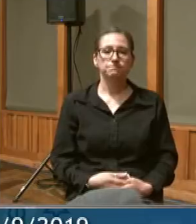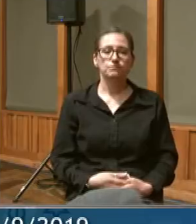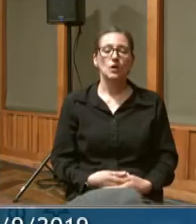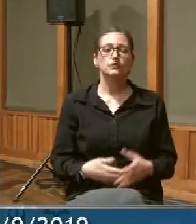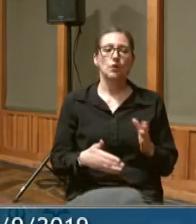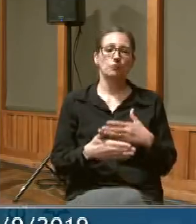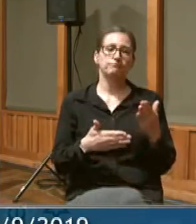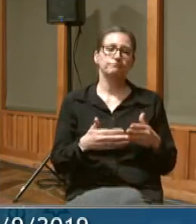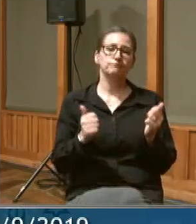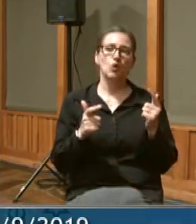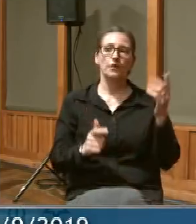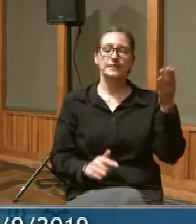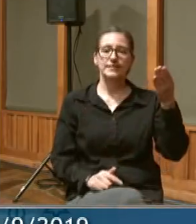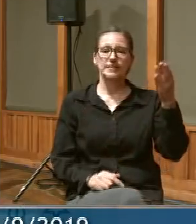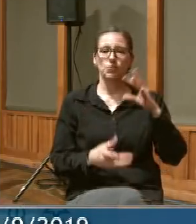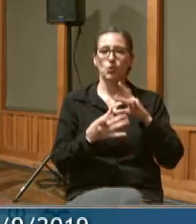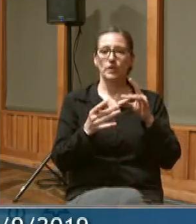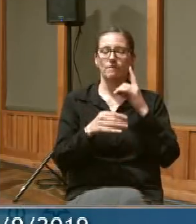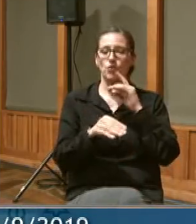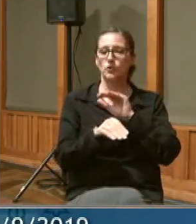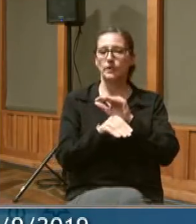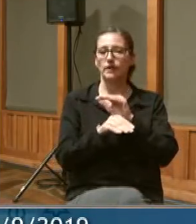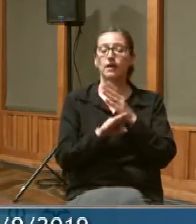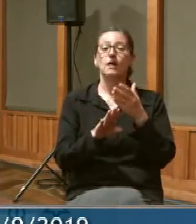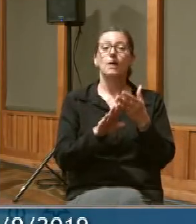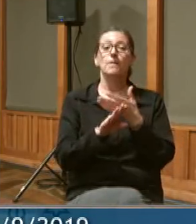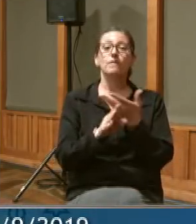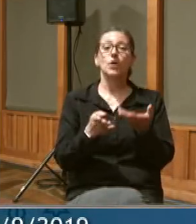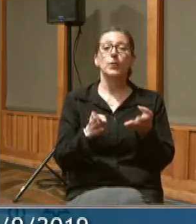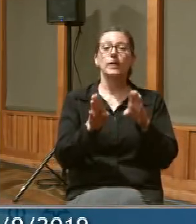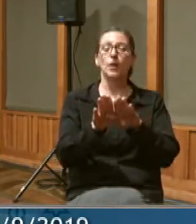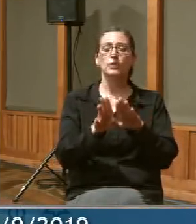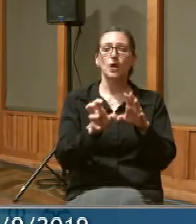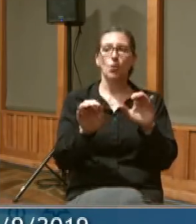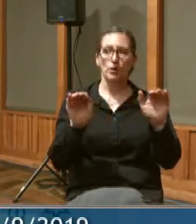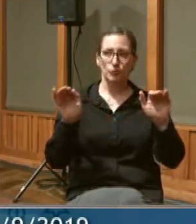MUCH. YOU MAY STEP DOWN.